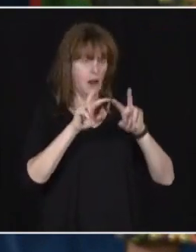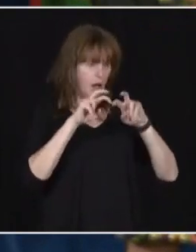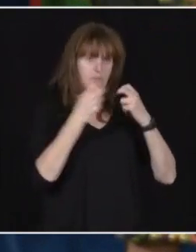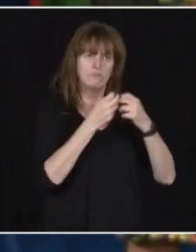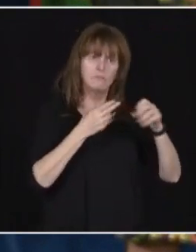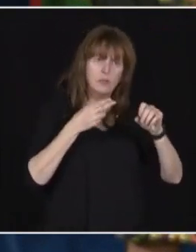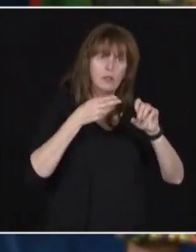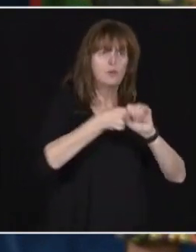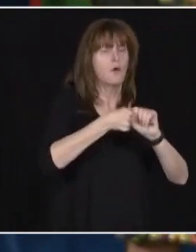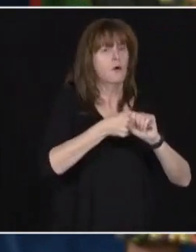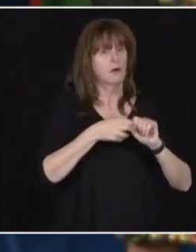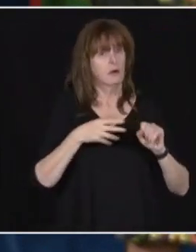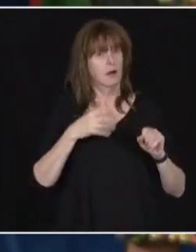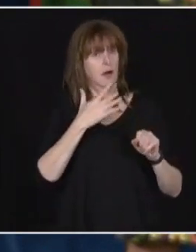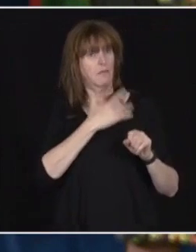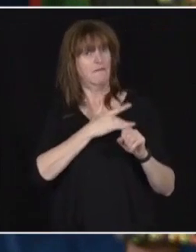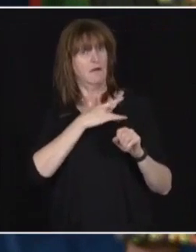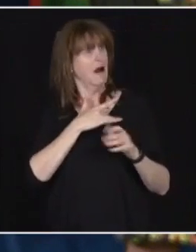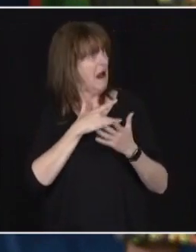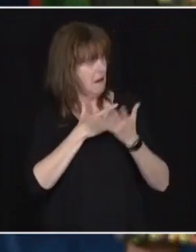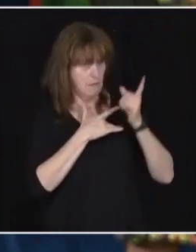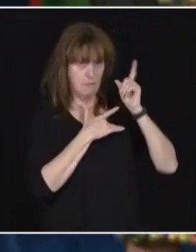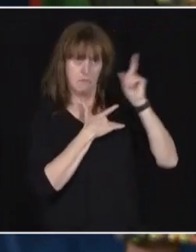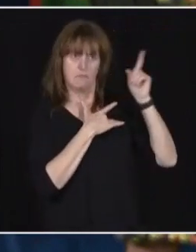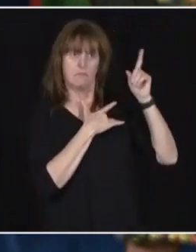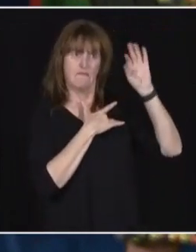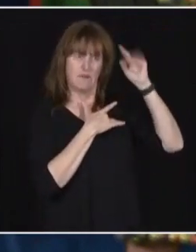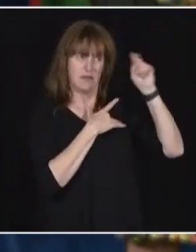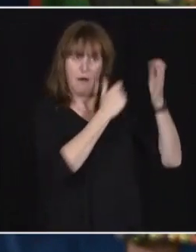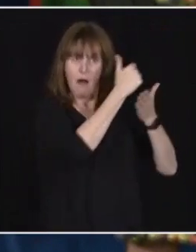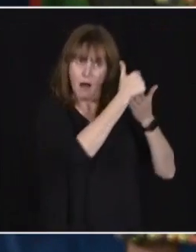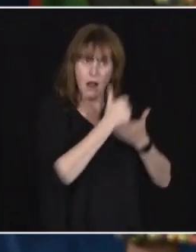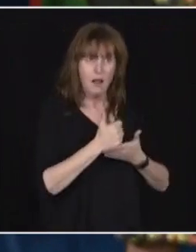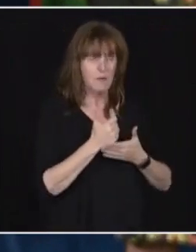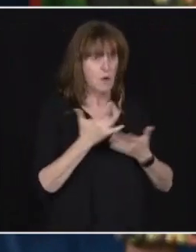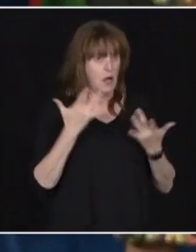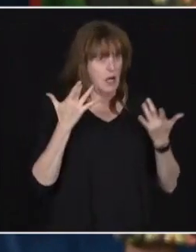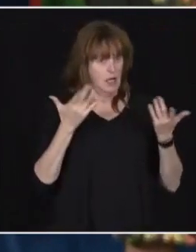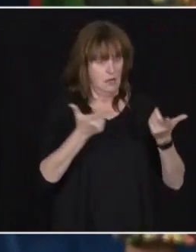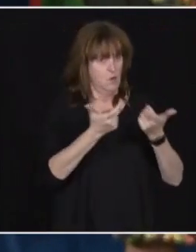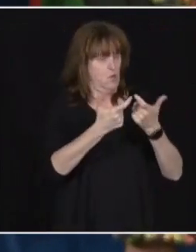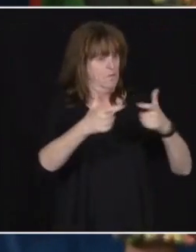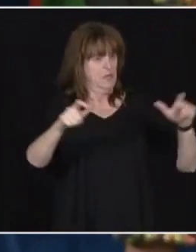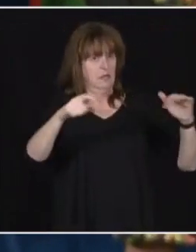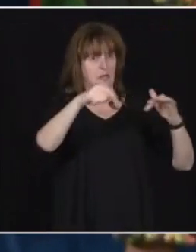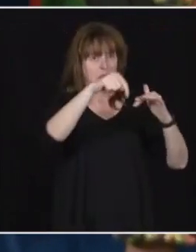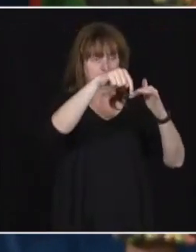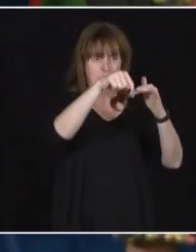We are going to be at the table but we cannot do it alone, we need the federal government to support us.